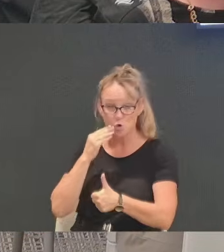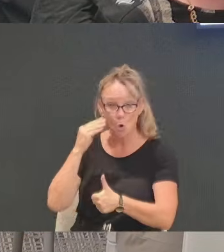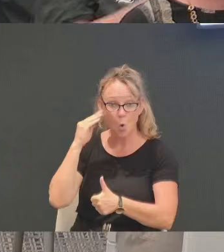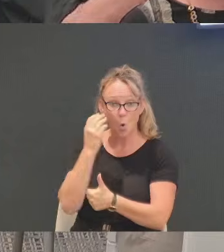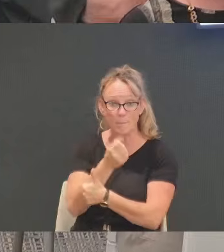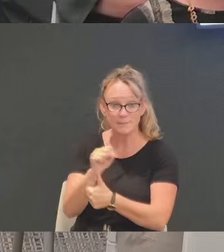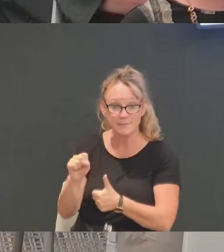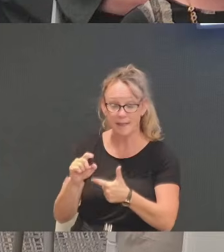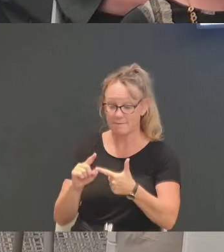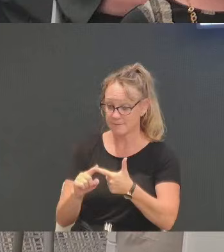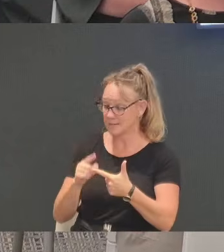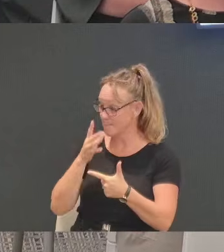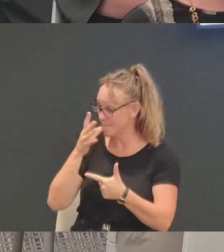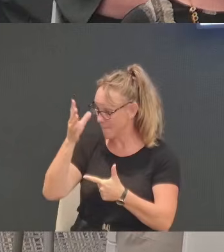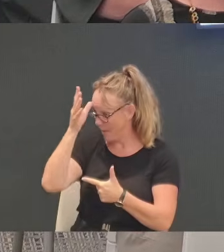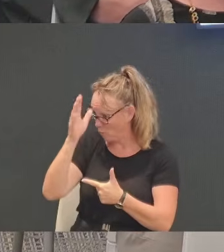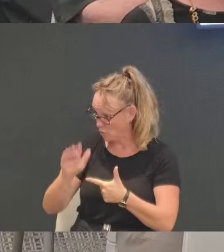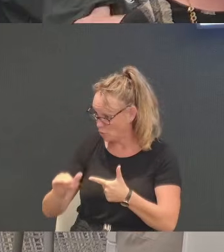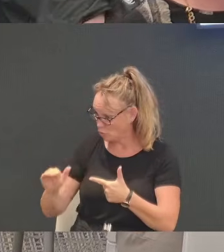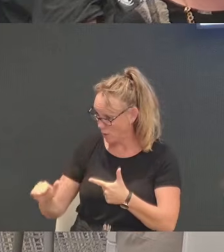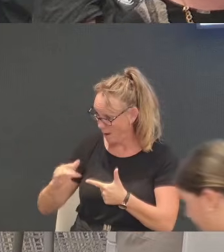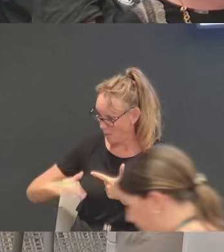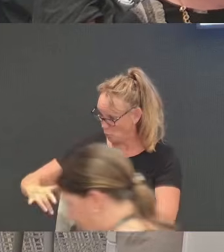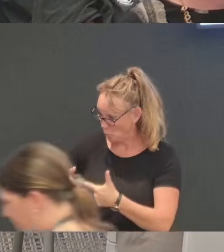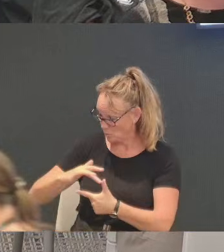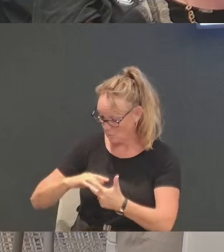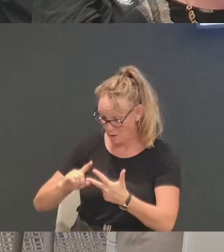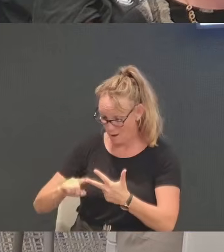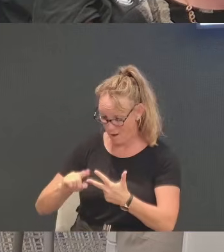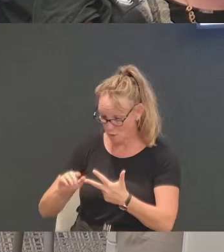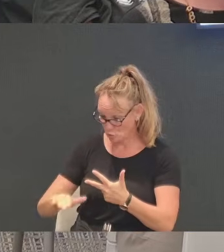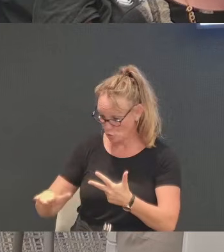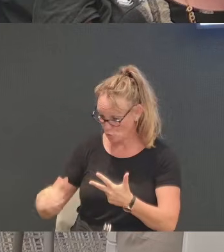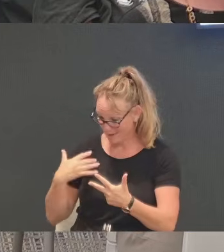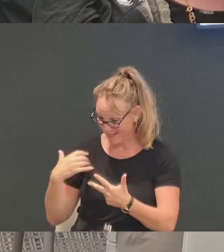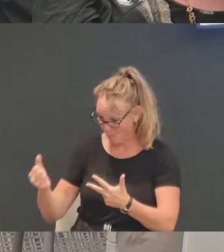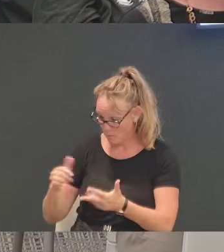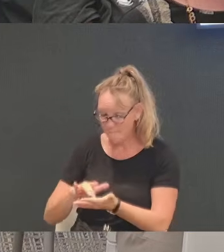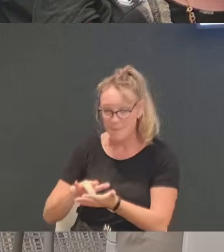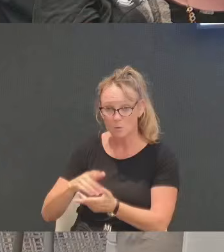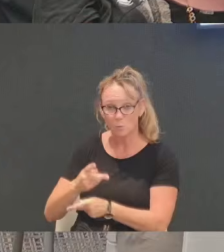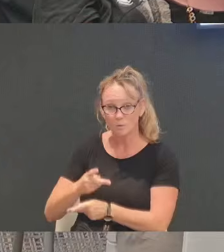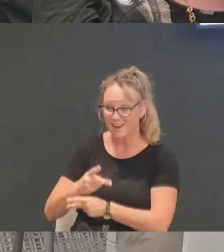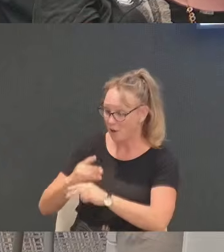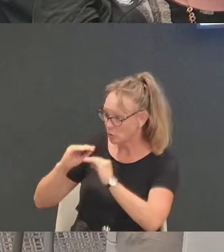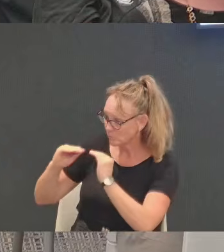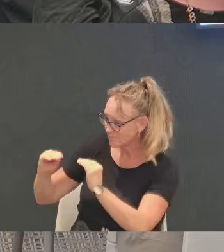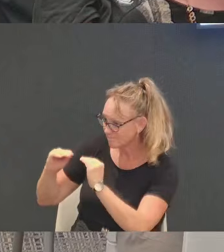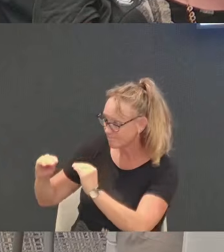and parent and infant interactions, and children's health and medical care. Parents and caregivers